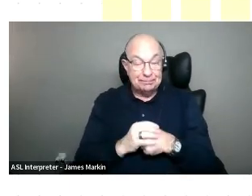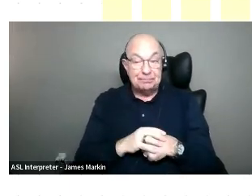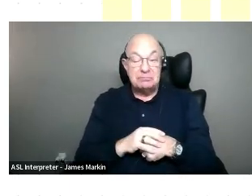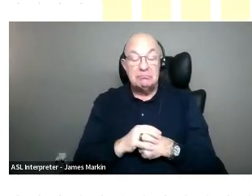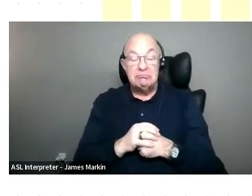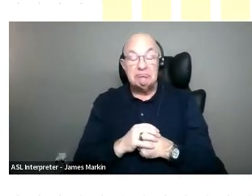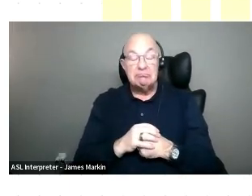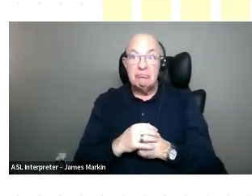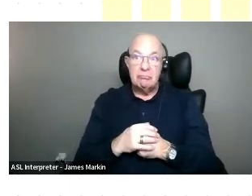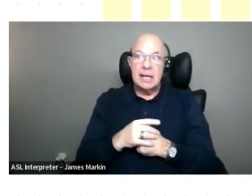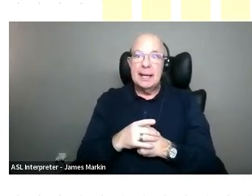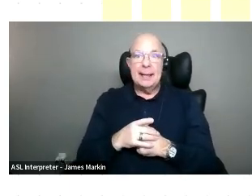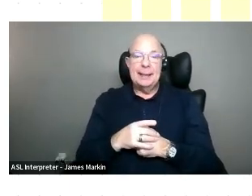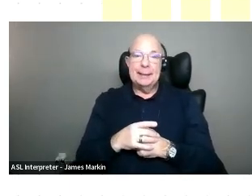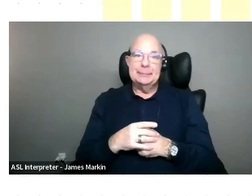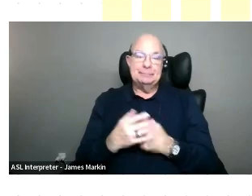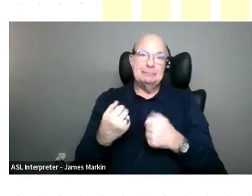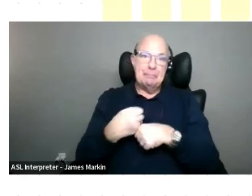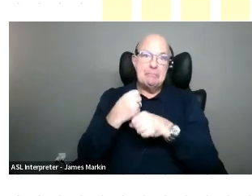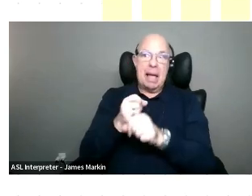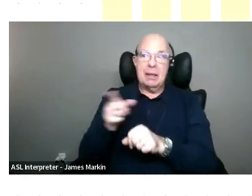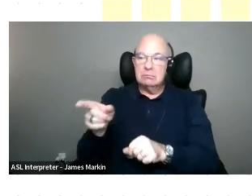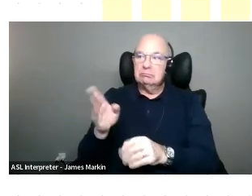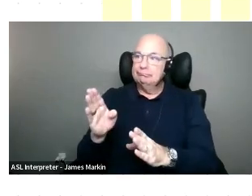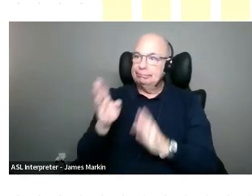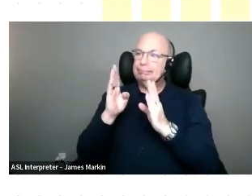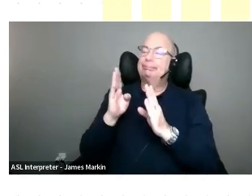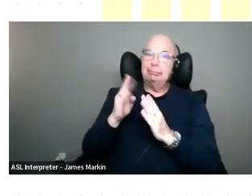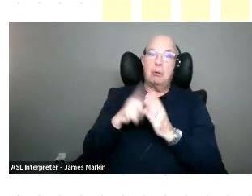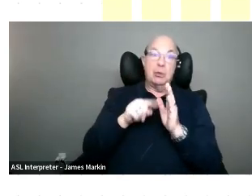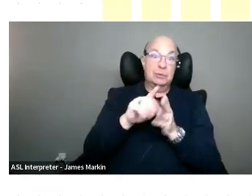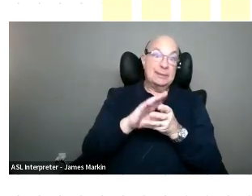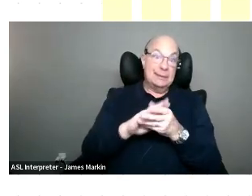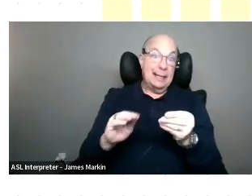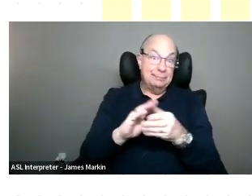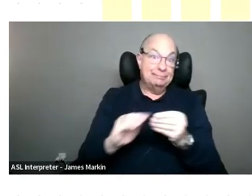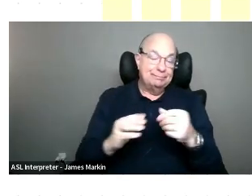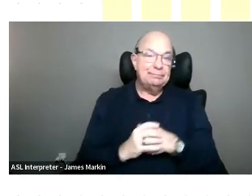Melissa Wong (she/her), SPT: hard for them to not, pay attention to what you're saying.